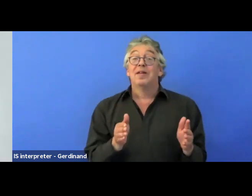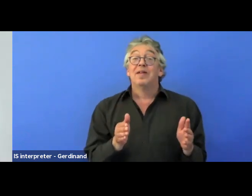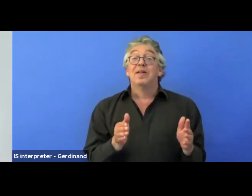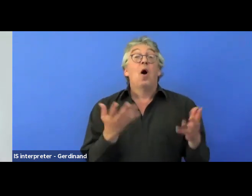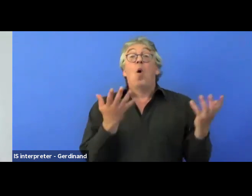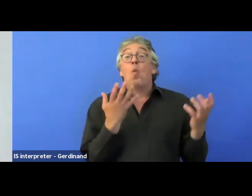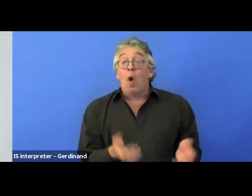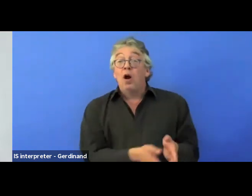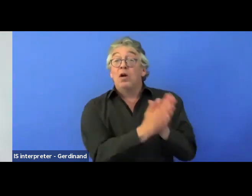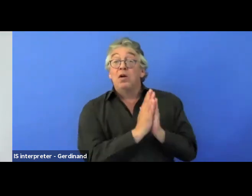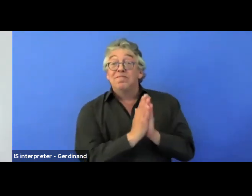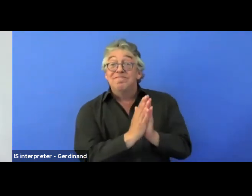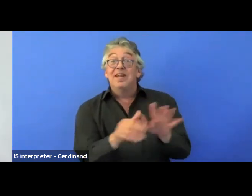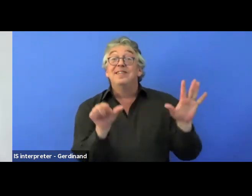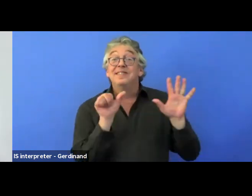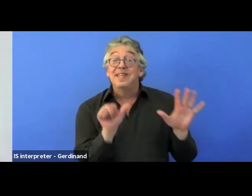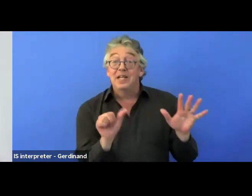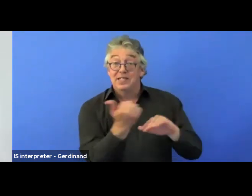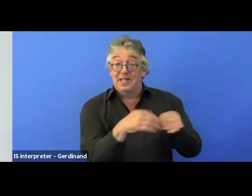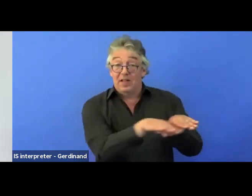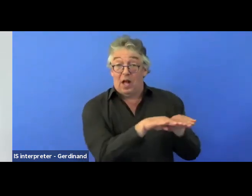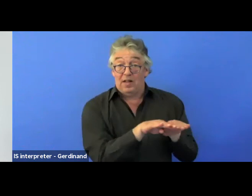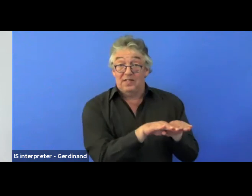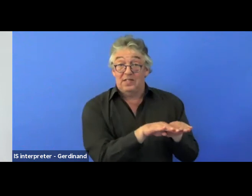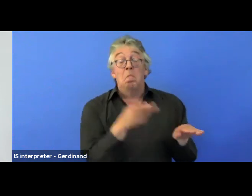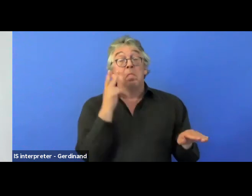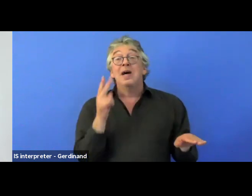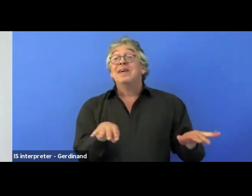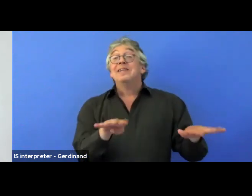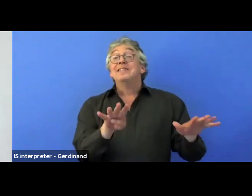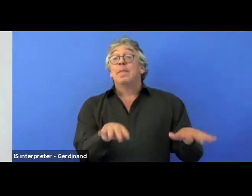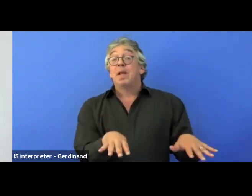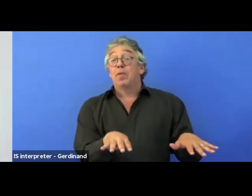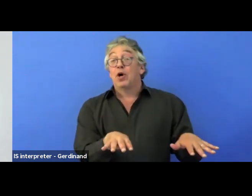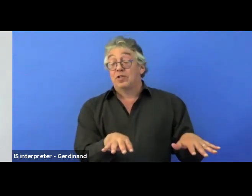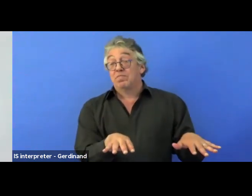In principle standardisation requests don't change much after comments,